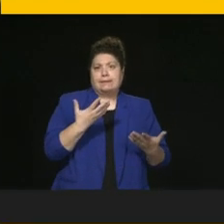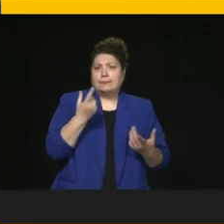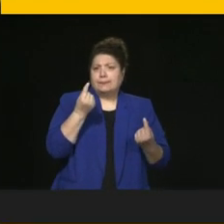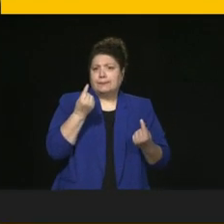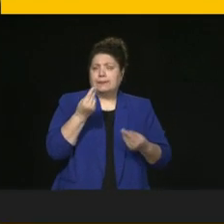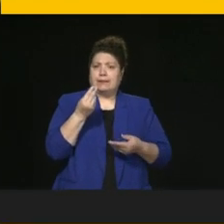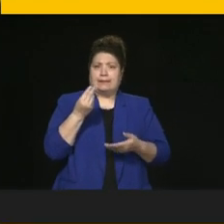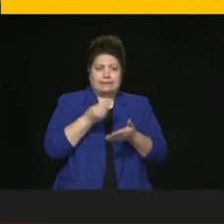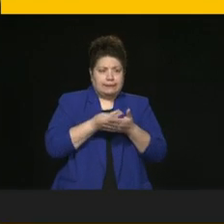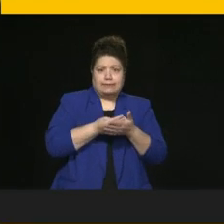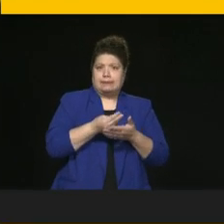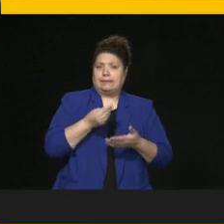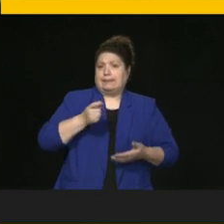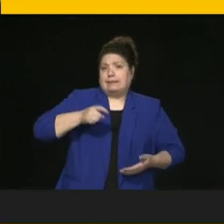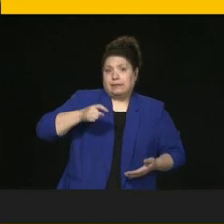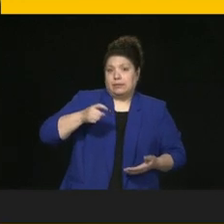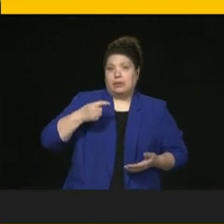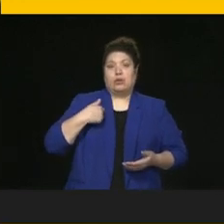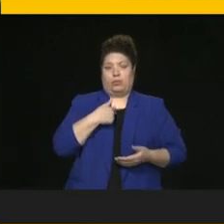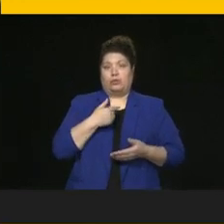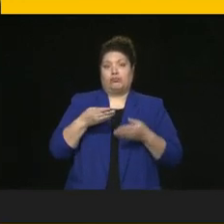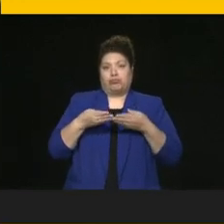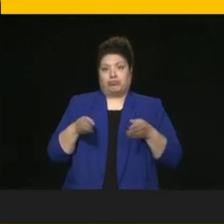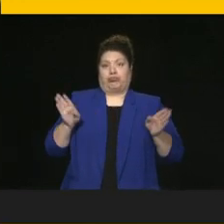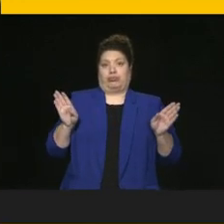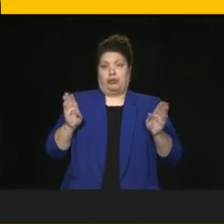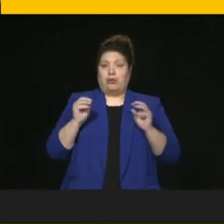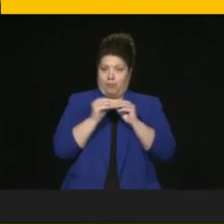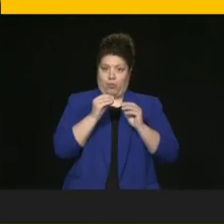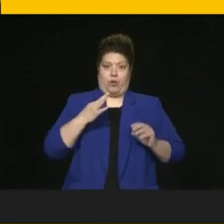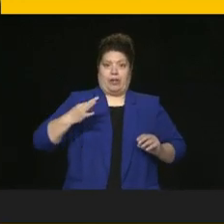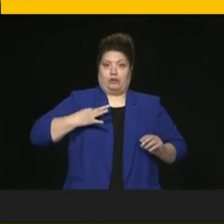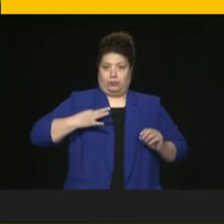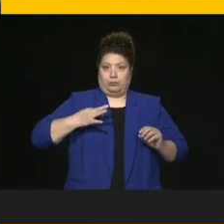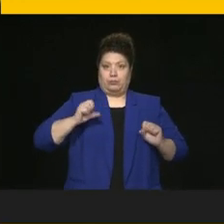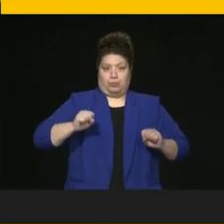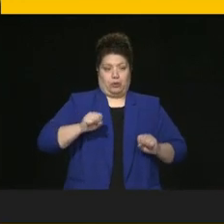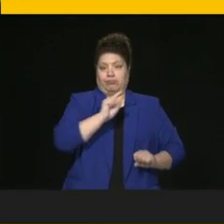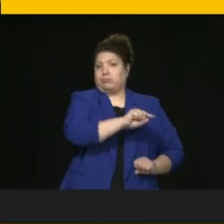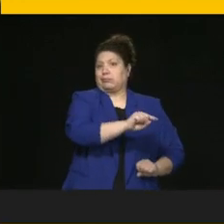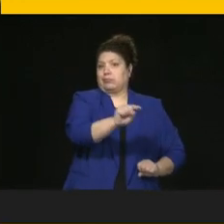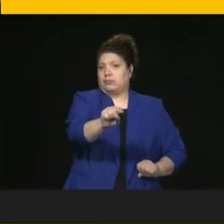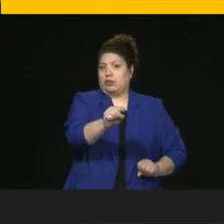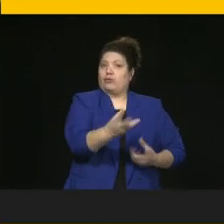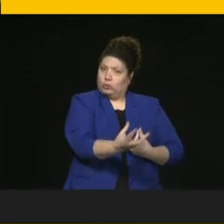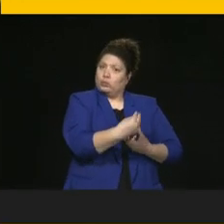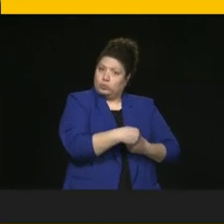WORKERS QUALIFY AND WE'RE STEPPING THE ELIGIBILITY